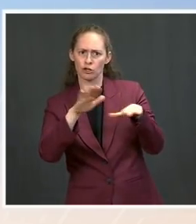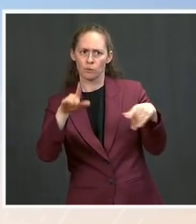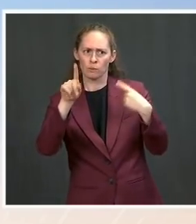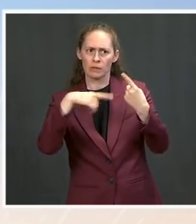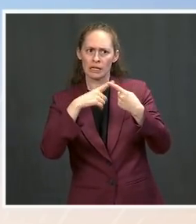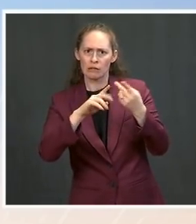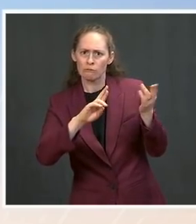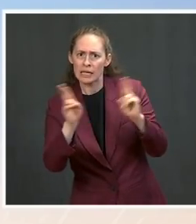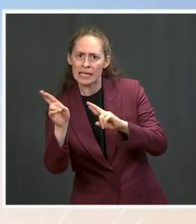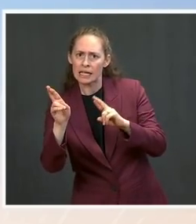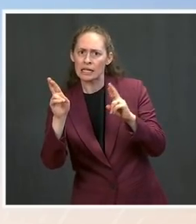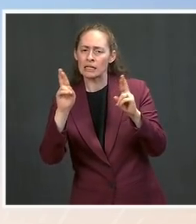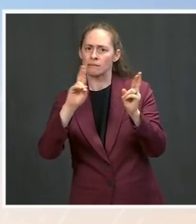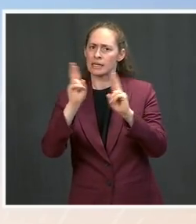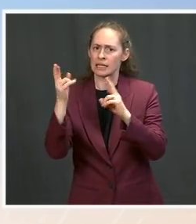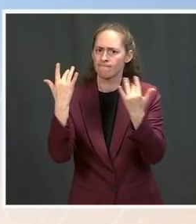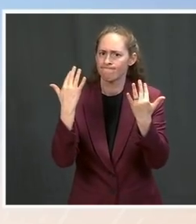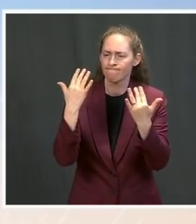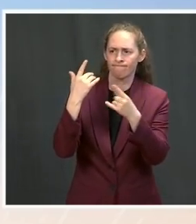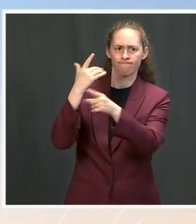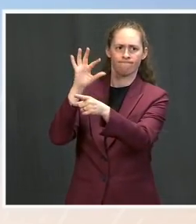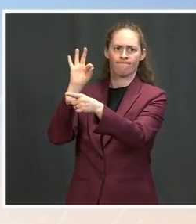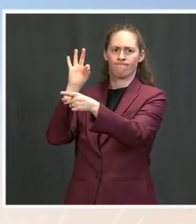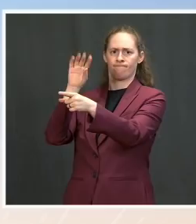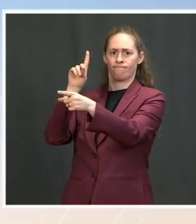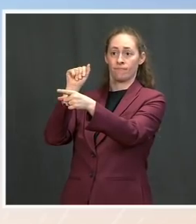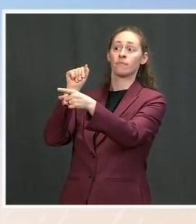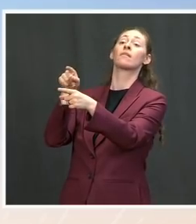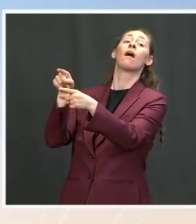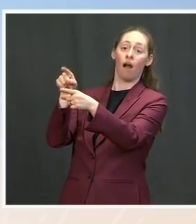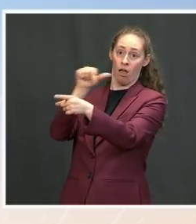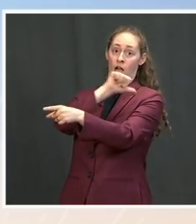if the Pfizer vaccine is approved by the FDA -- or others in the future --